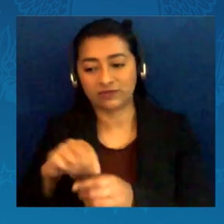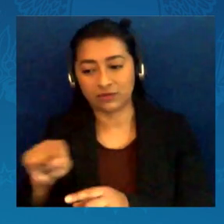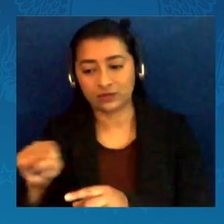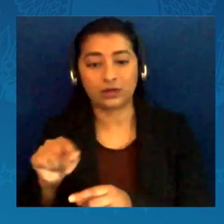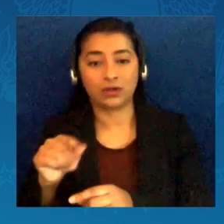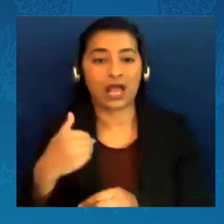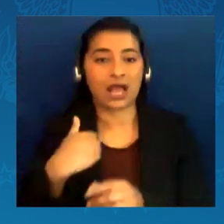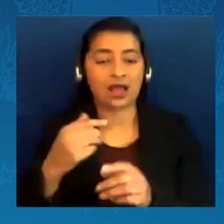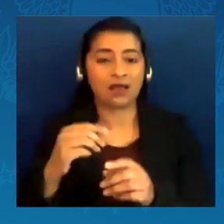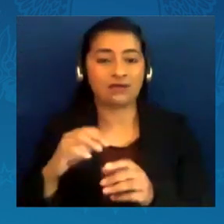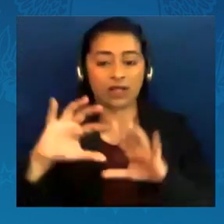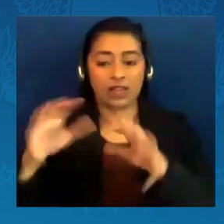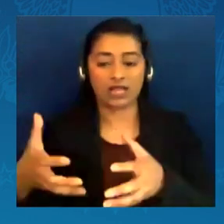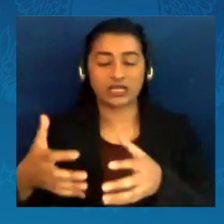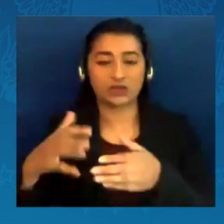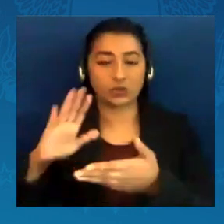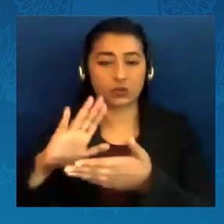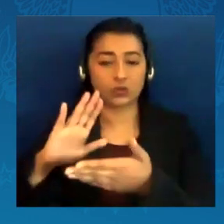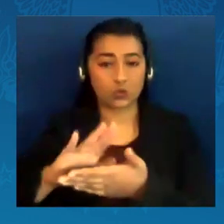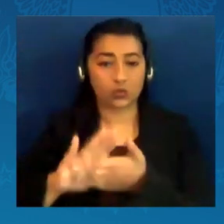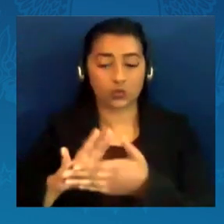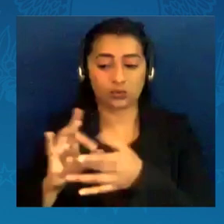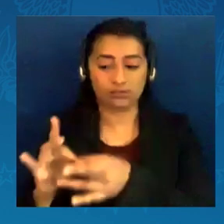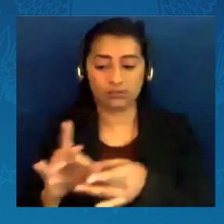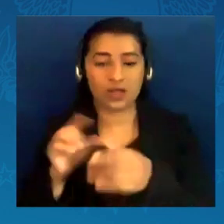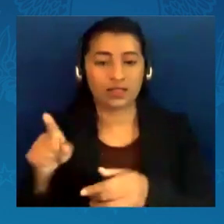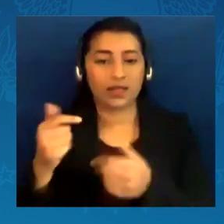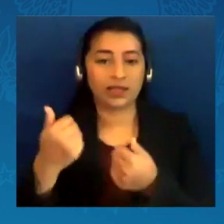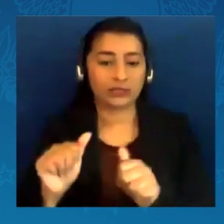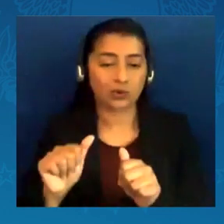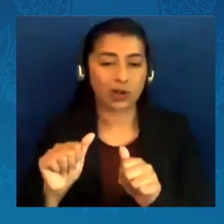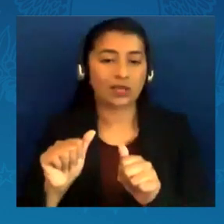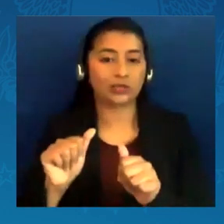where they try to groom and develop students